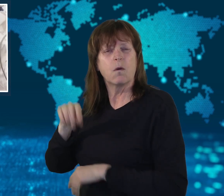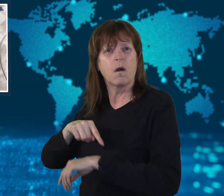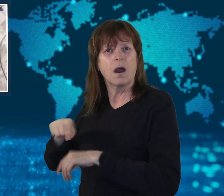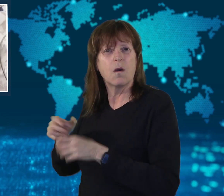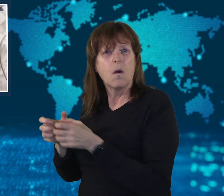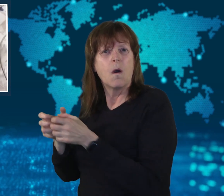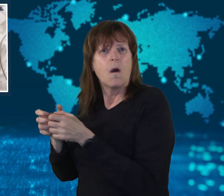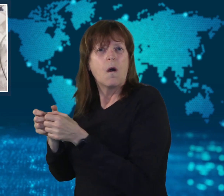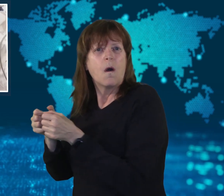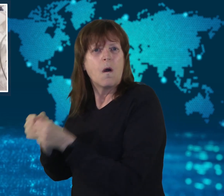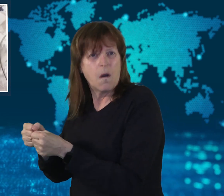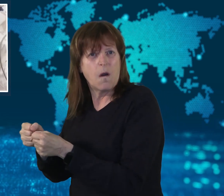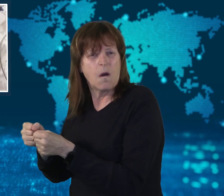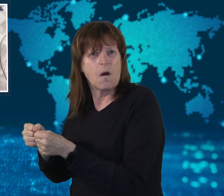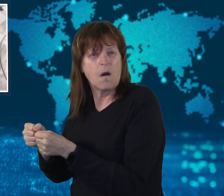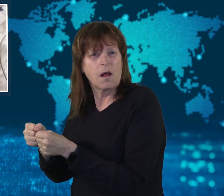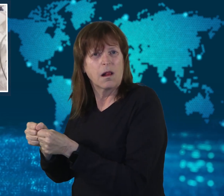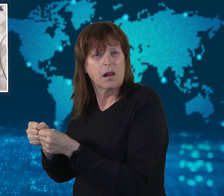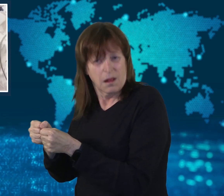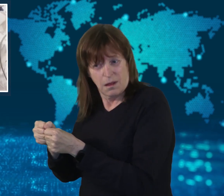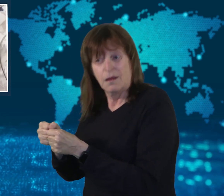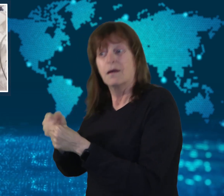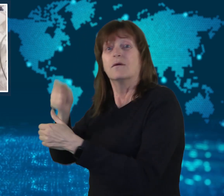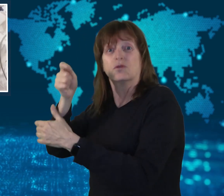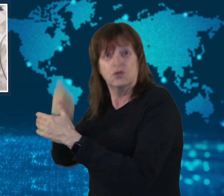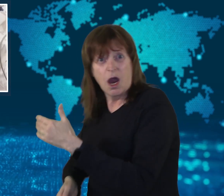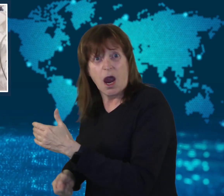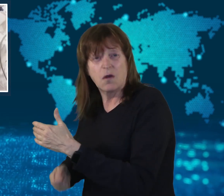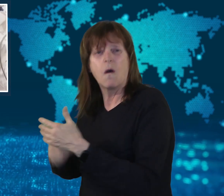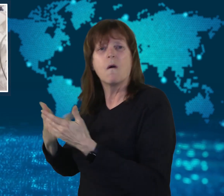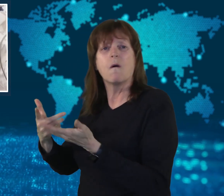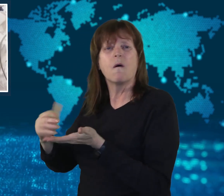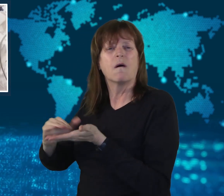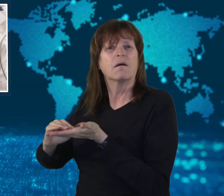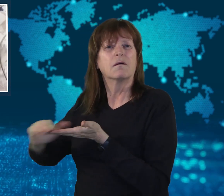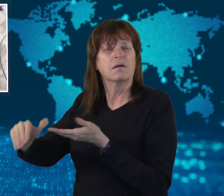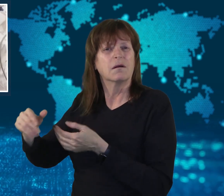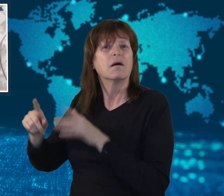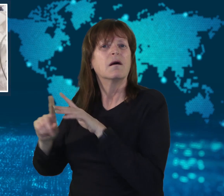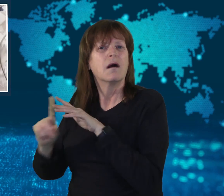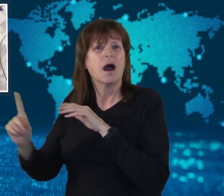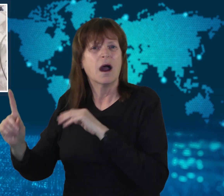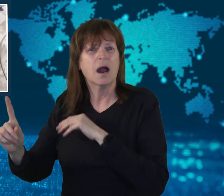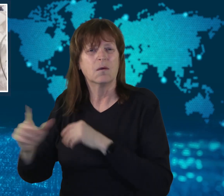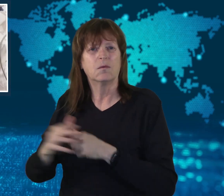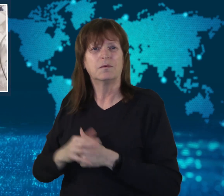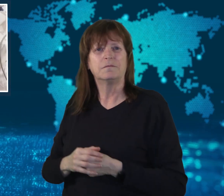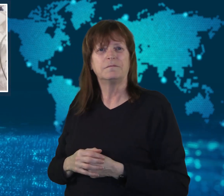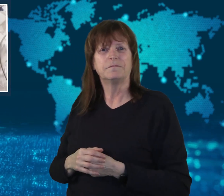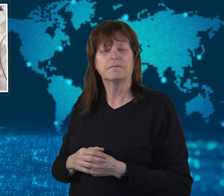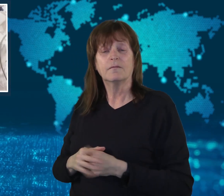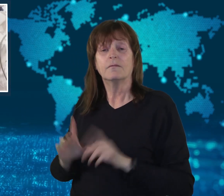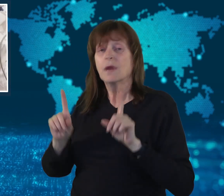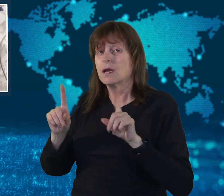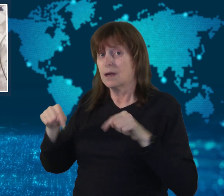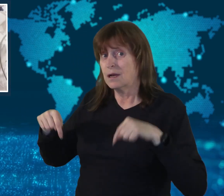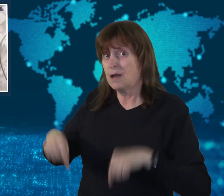lets authorities hold a person 24 hours prior to being charged